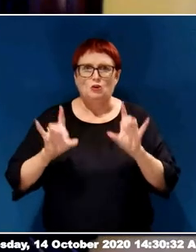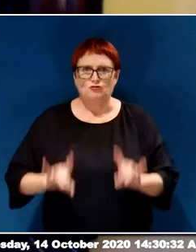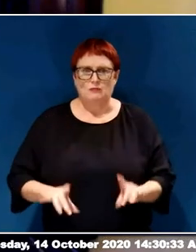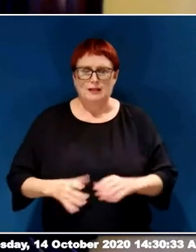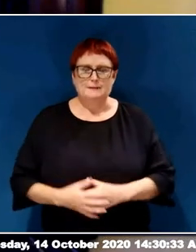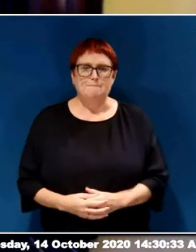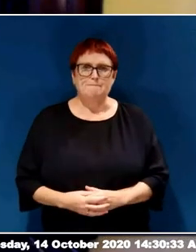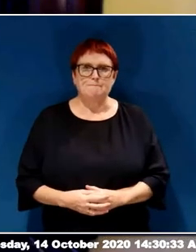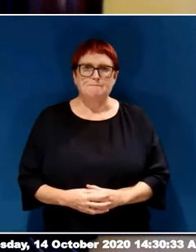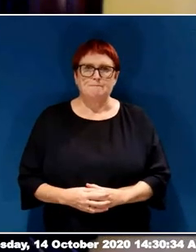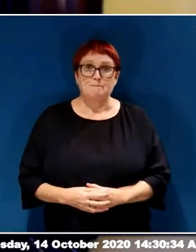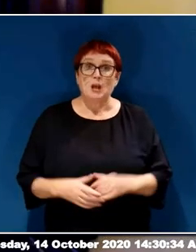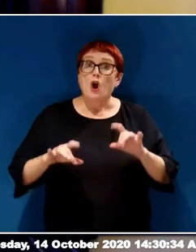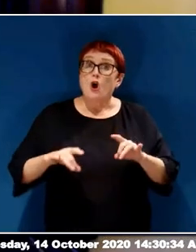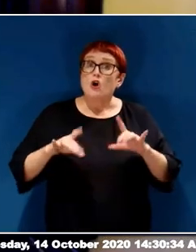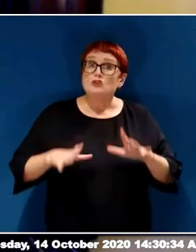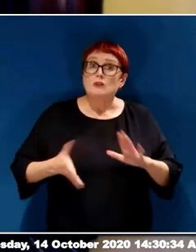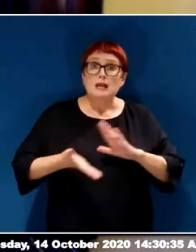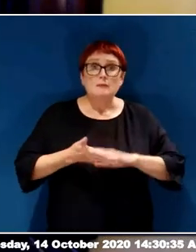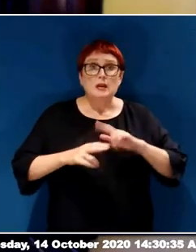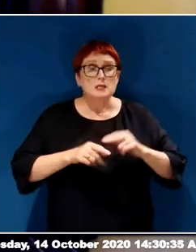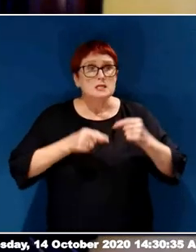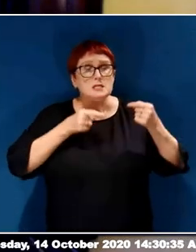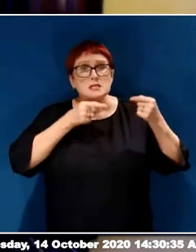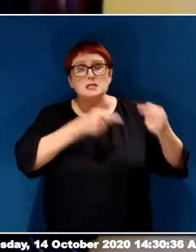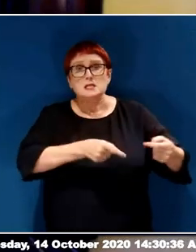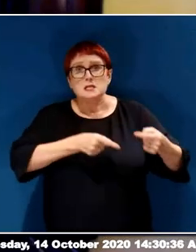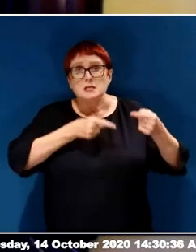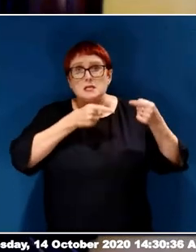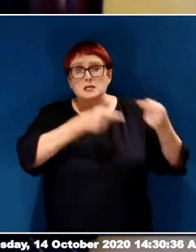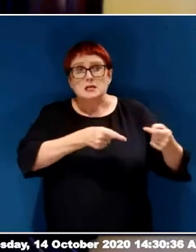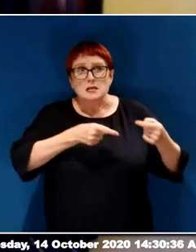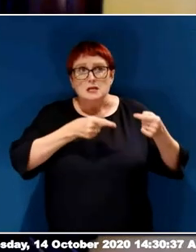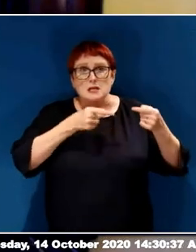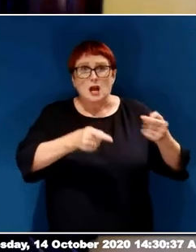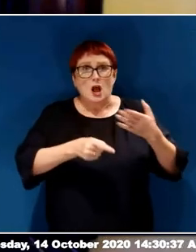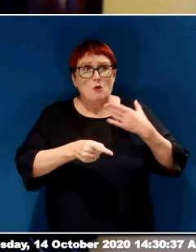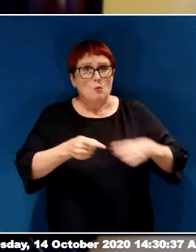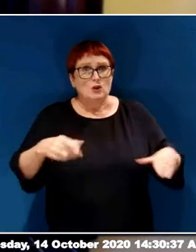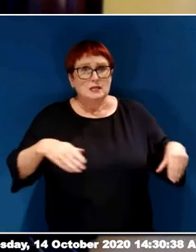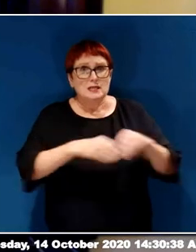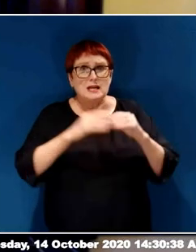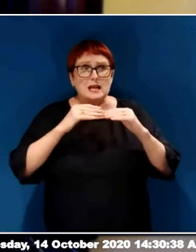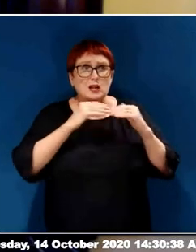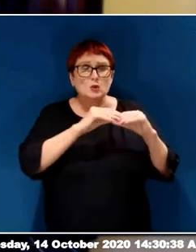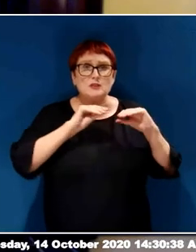education, and how much of the time that results in a denial of an inclusive